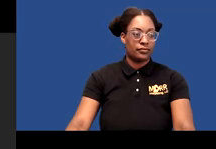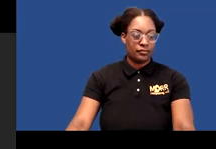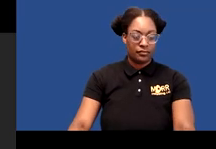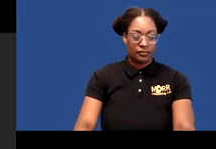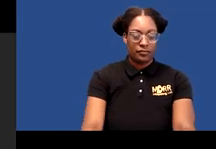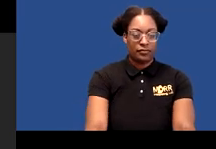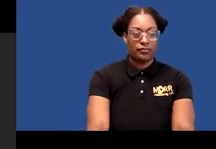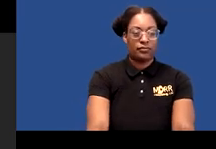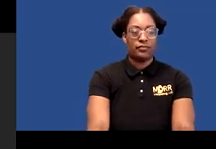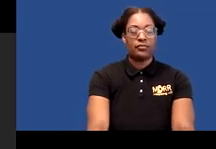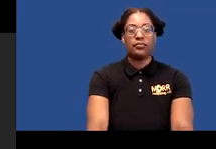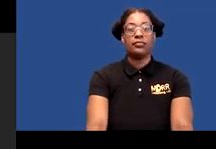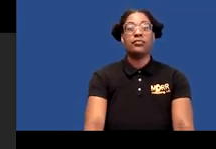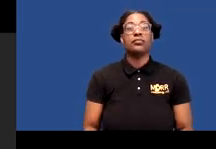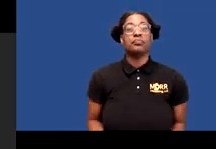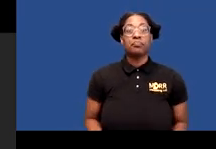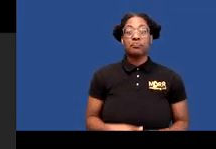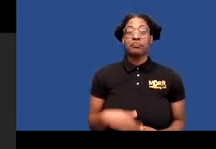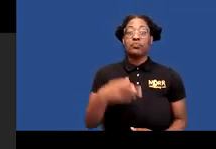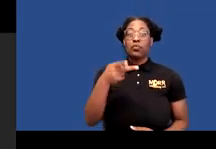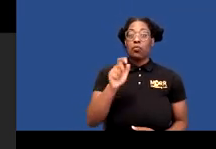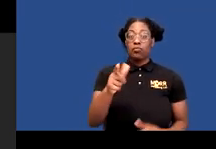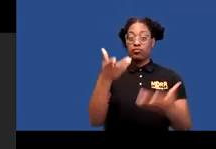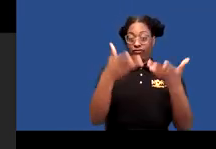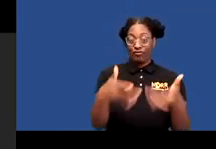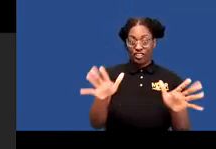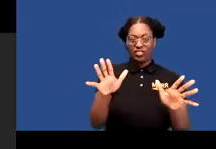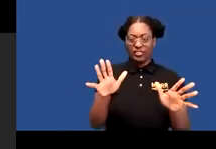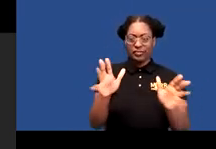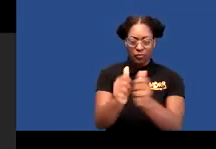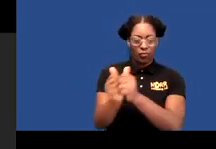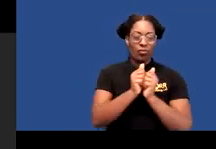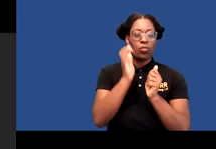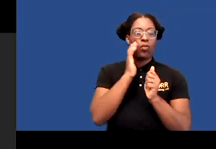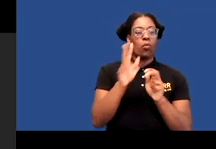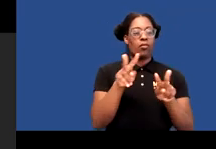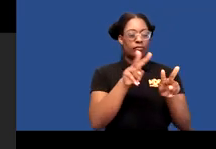And when we conclude the poll, we'll take a look at the results.